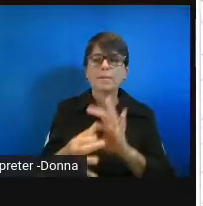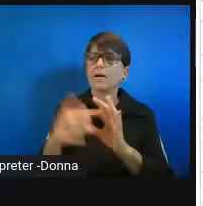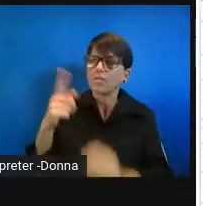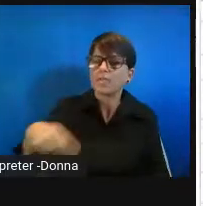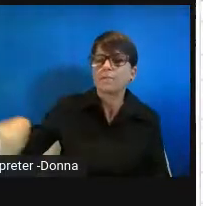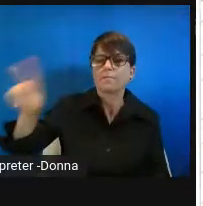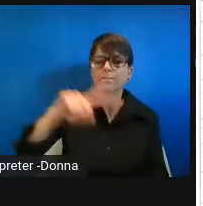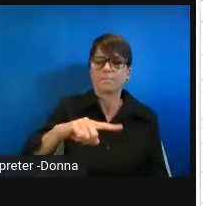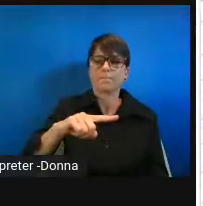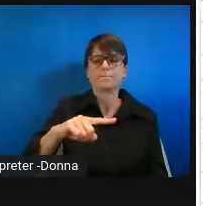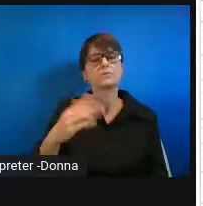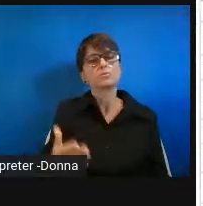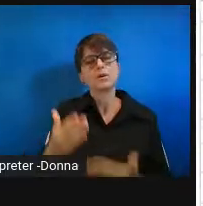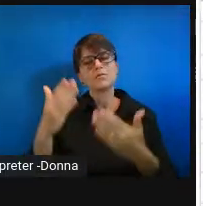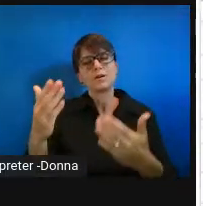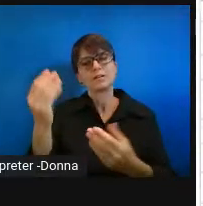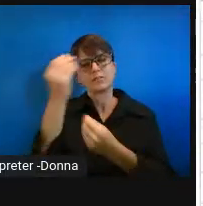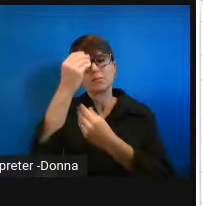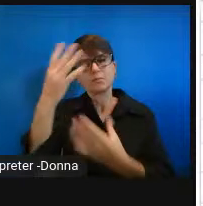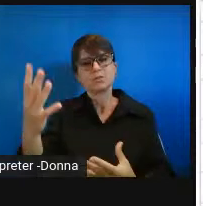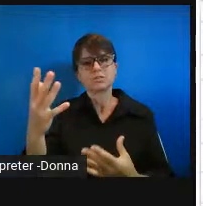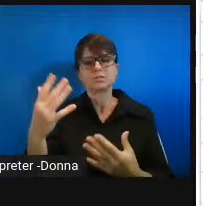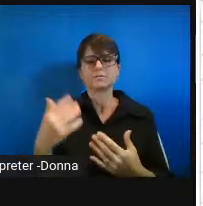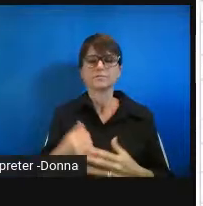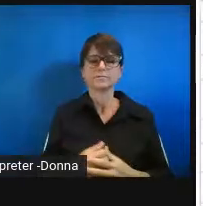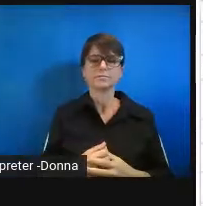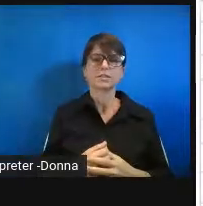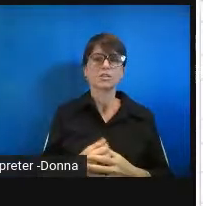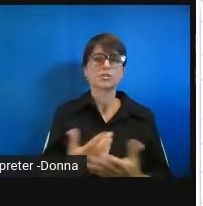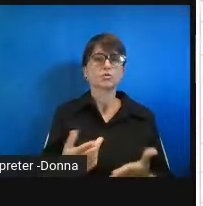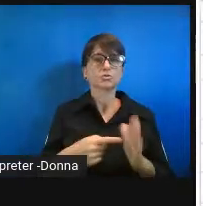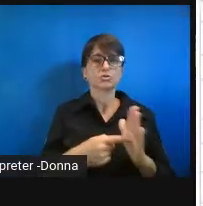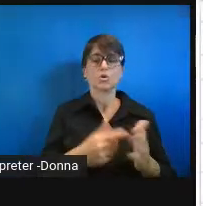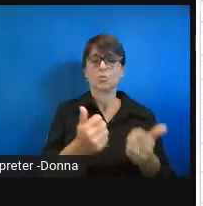are to show users that you care about accessibility and about them.